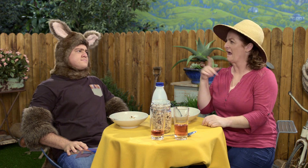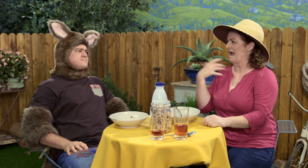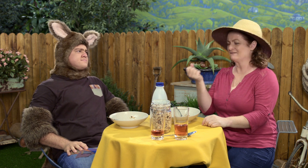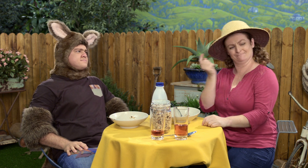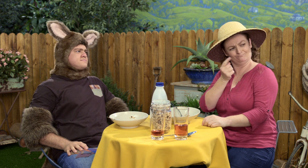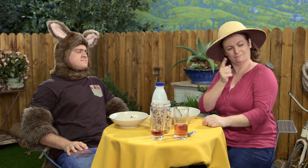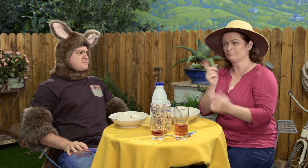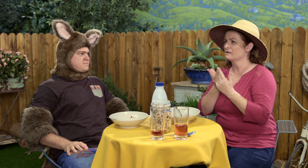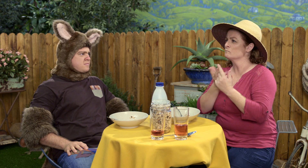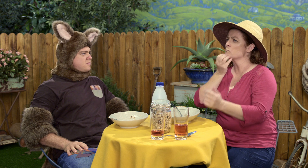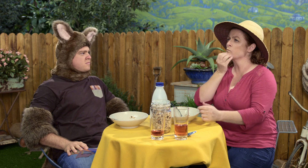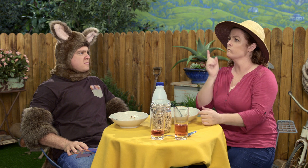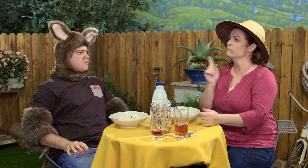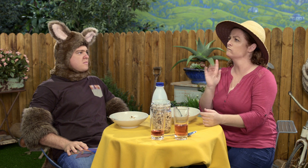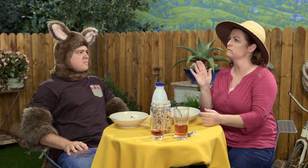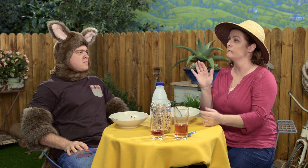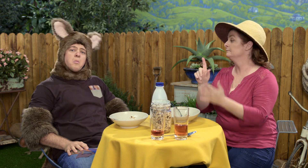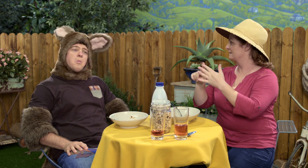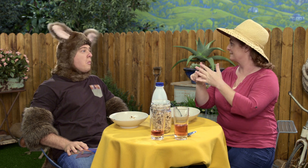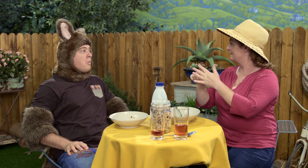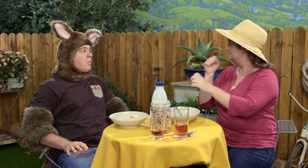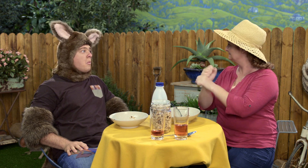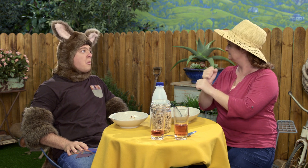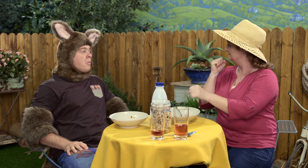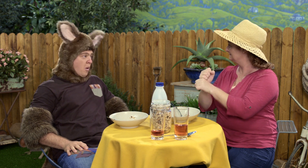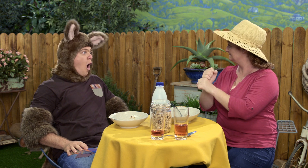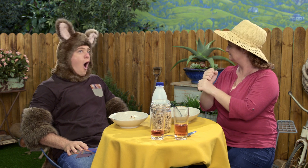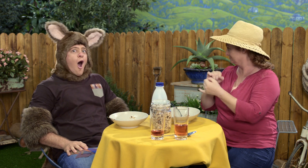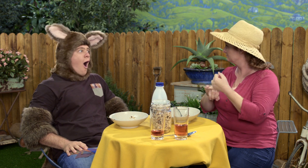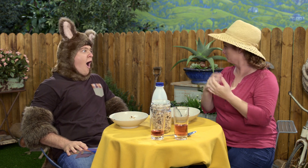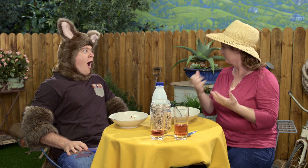I was just thinking what I might have in the kitchen for you. Oh, some eggs!